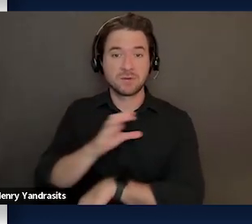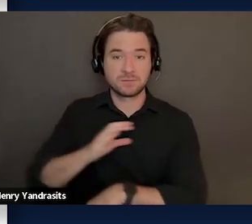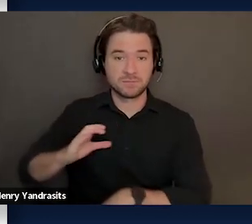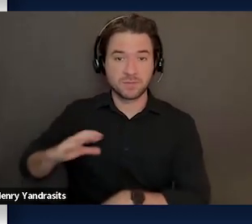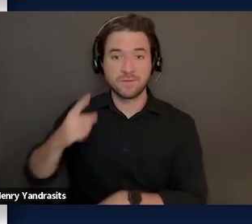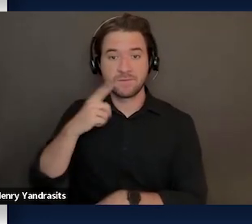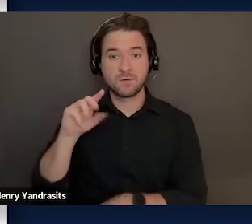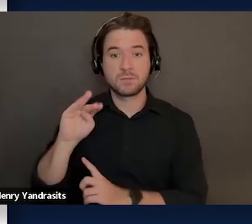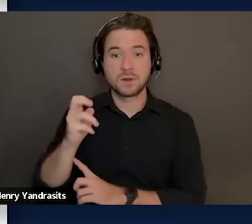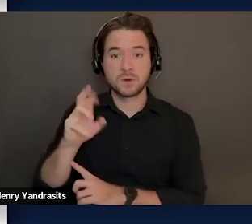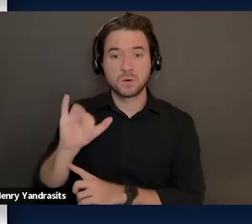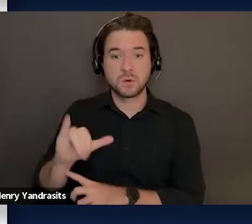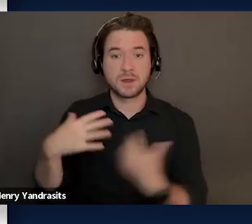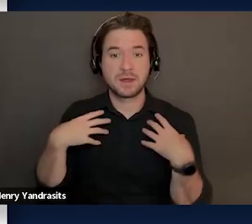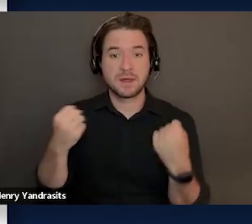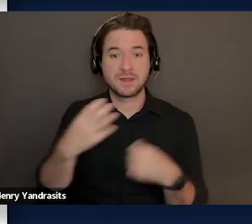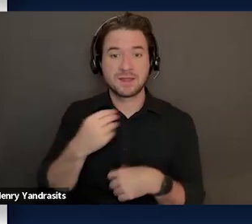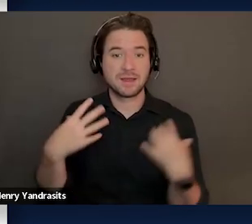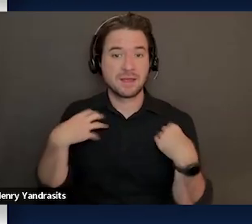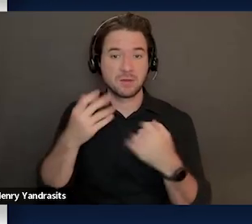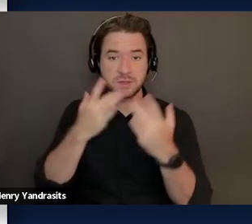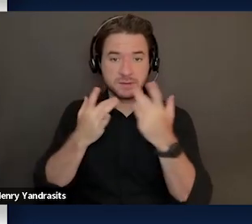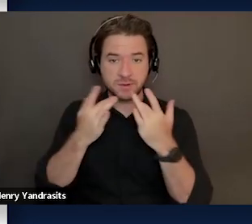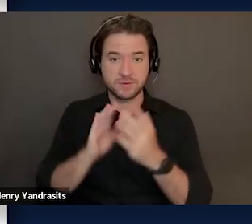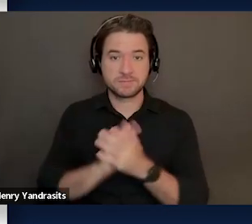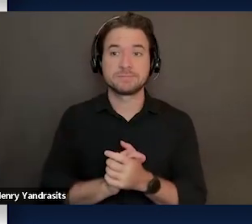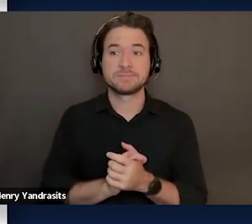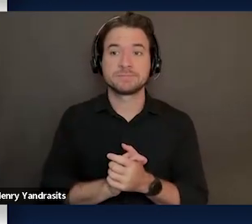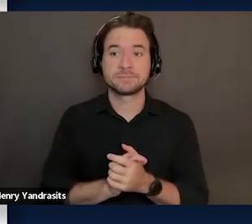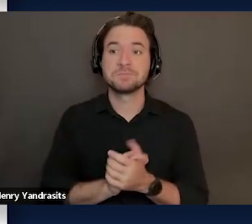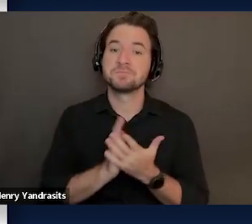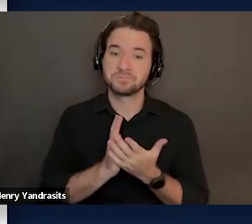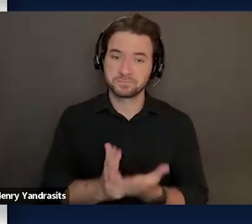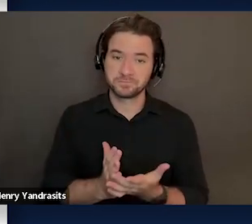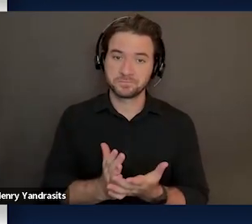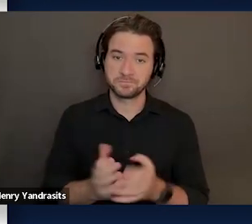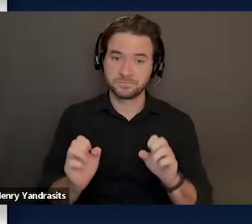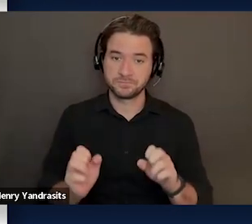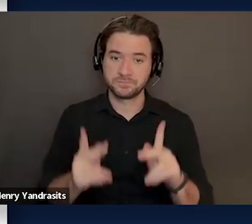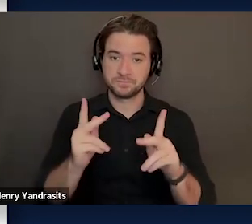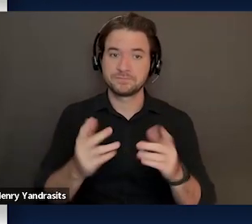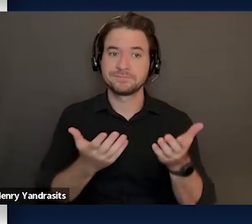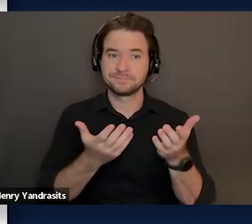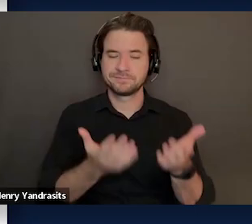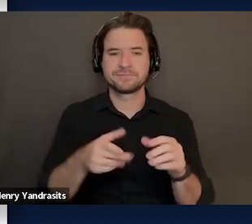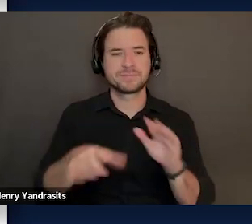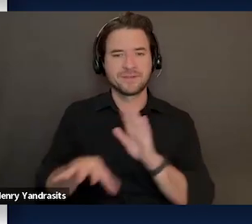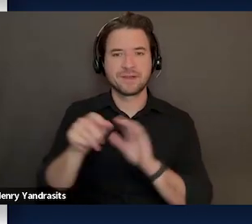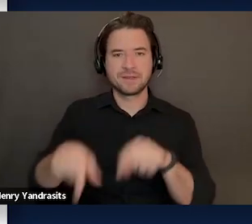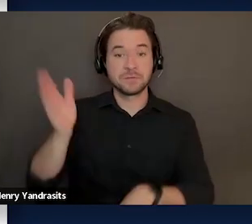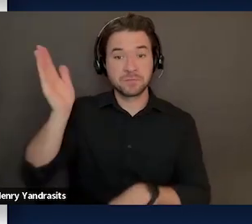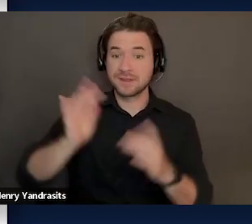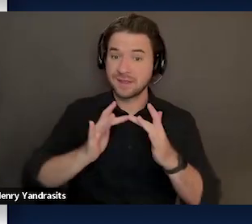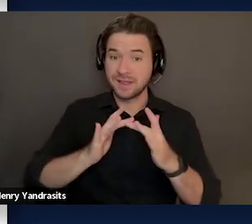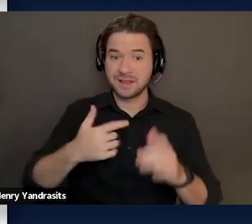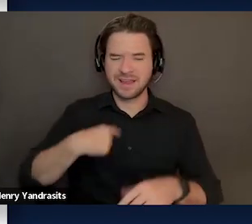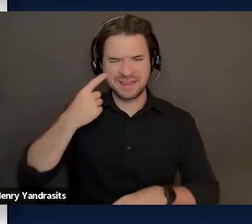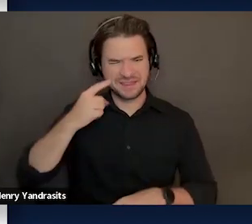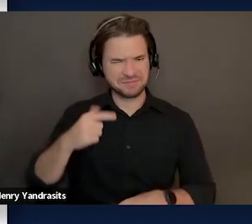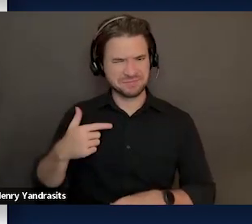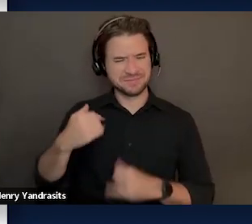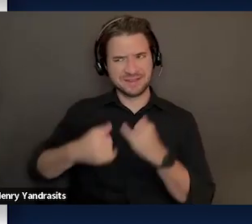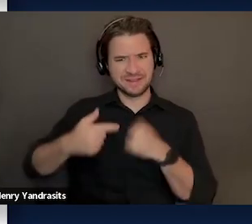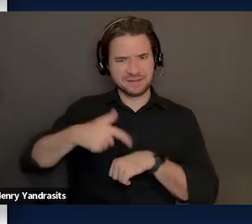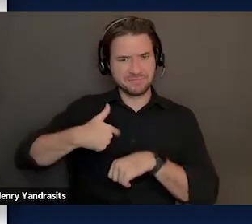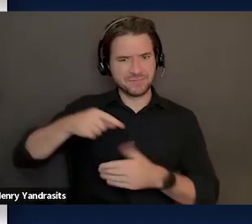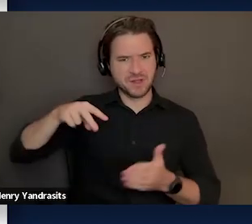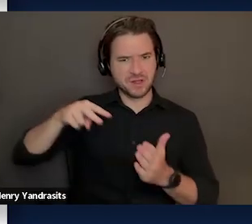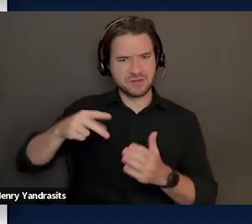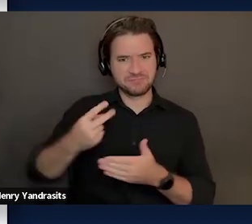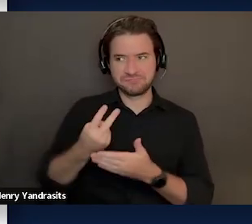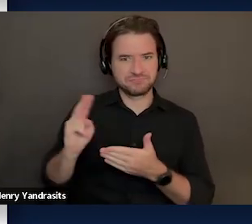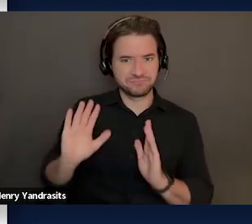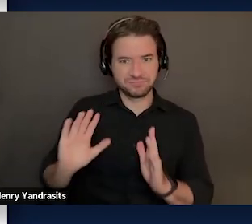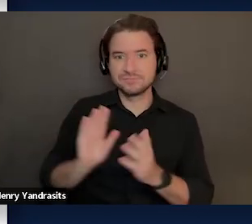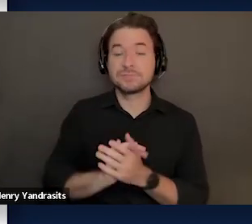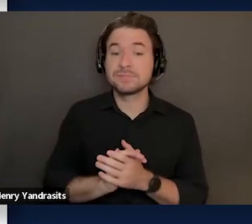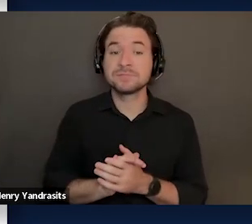minority health and health disparities. Okay, so, and you can, you can find this presentation online, I think, at least the last time I checked, uh, a couple weeks ago.